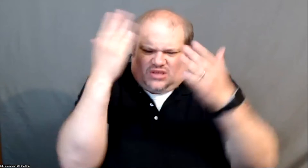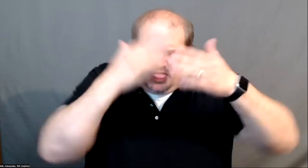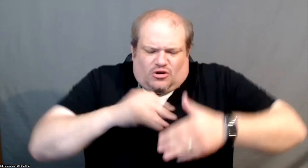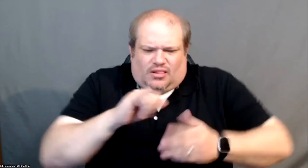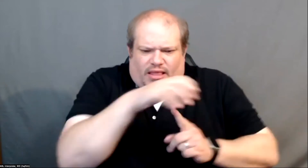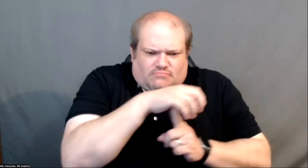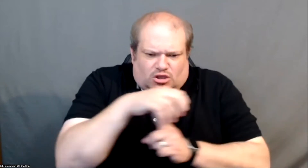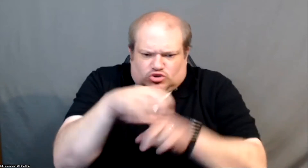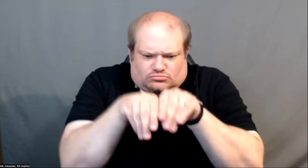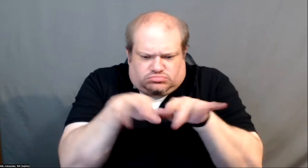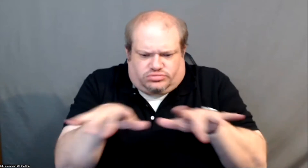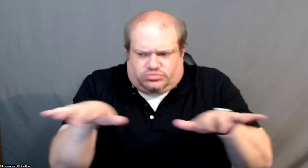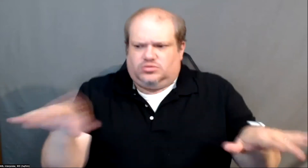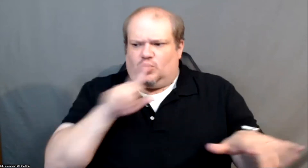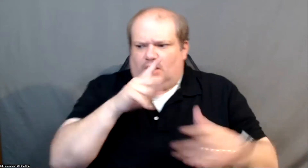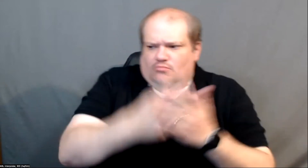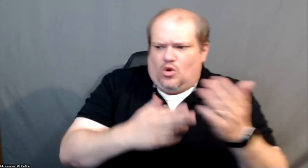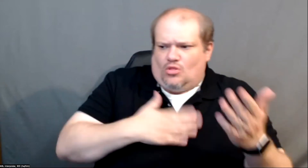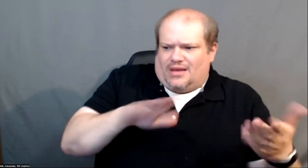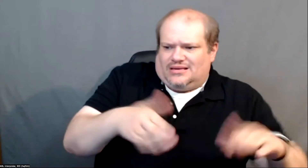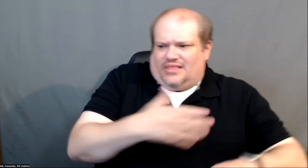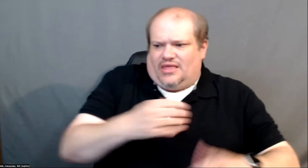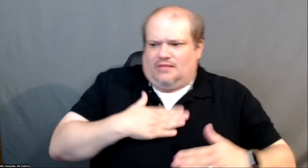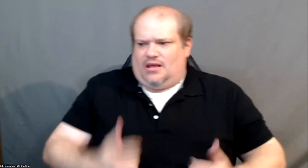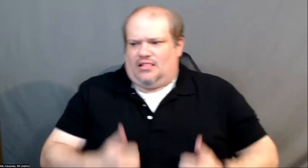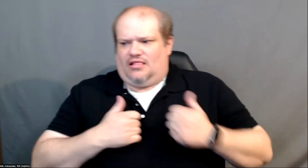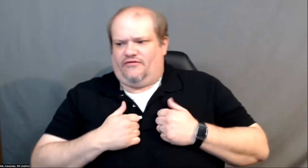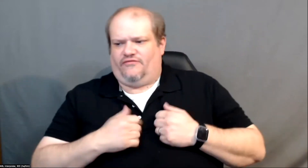It has been both my death and my life. I'll never stop saying sorry.